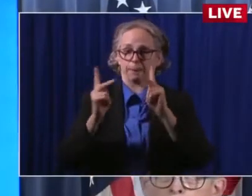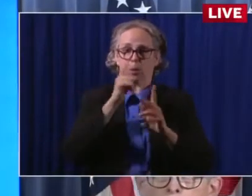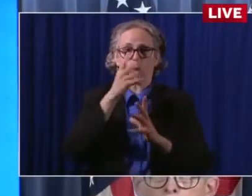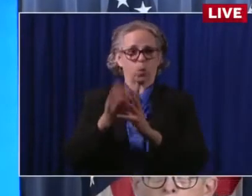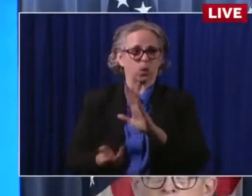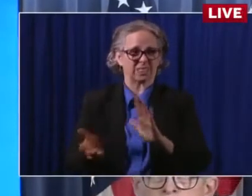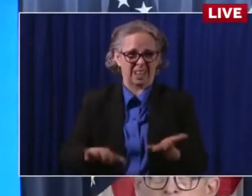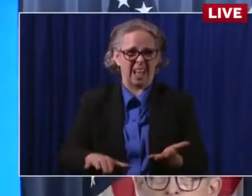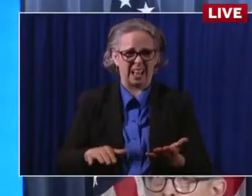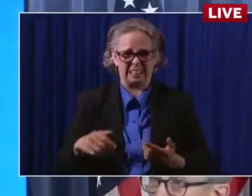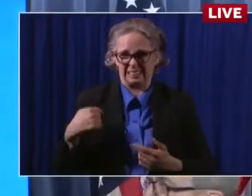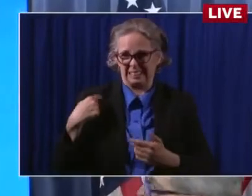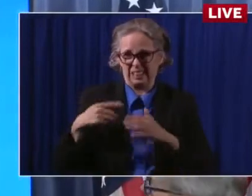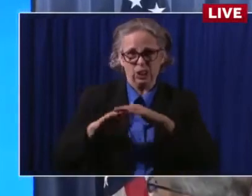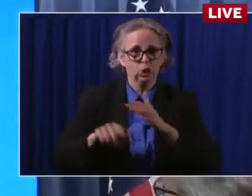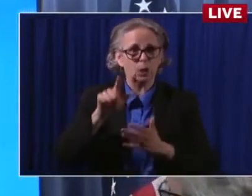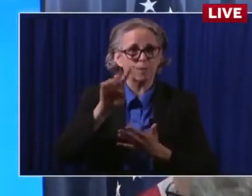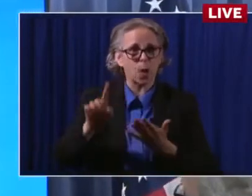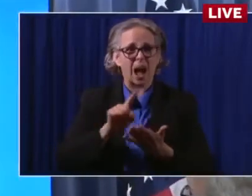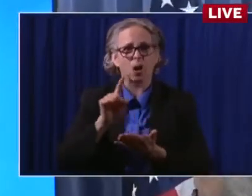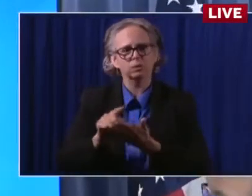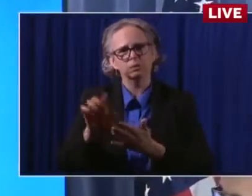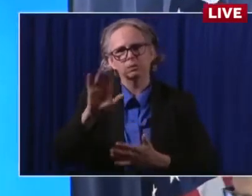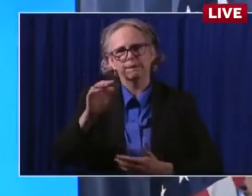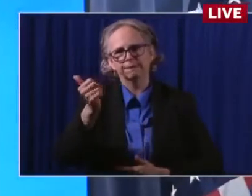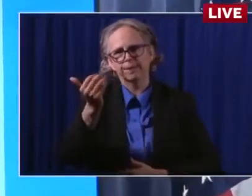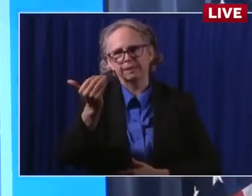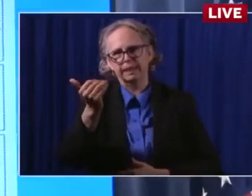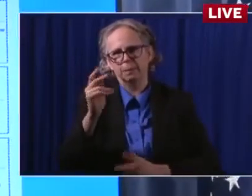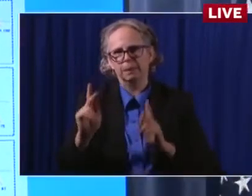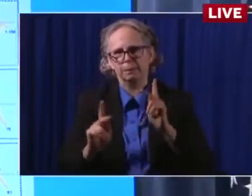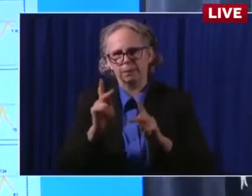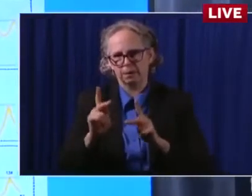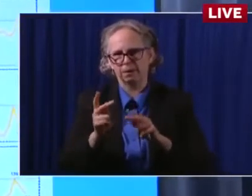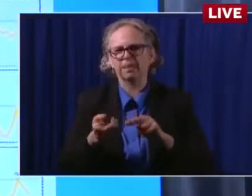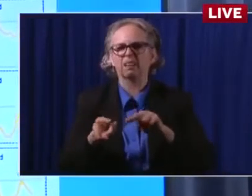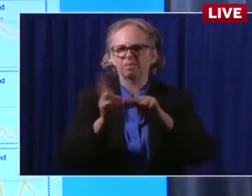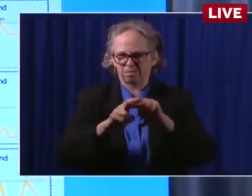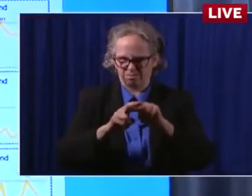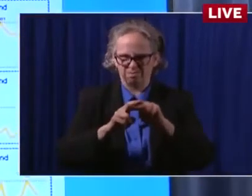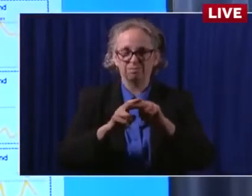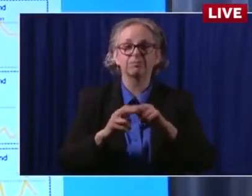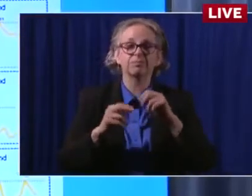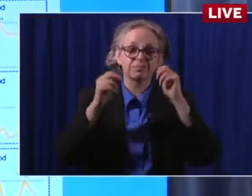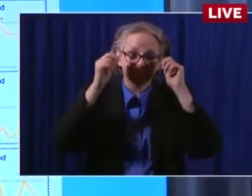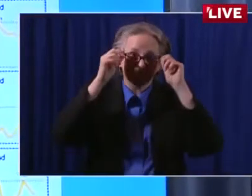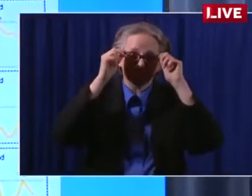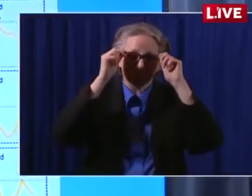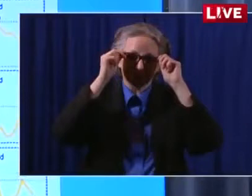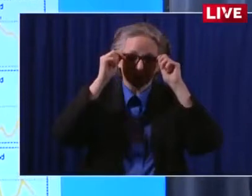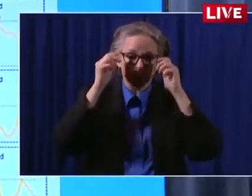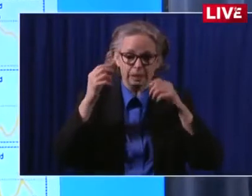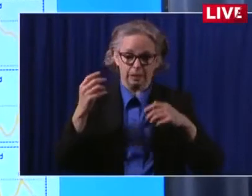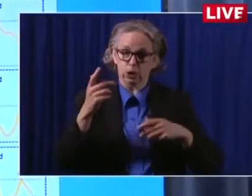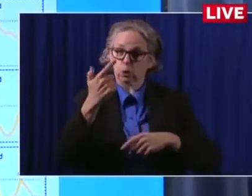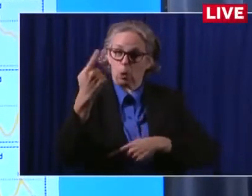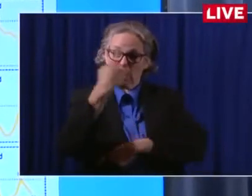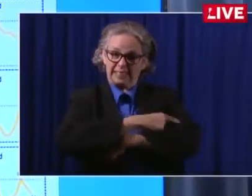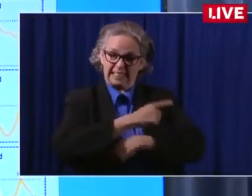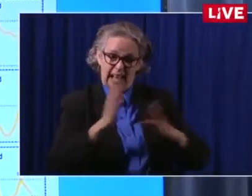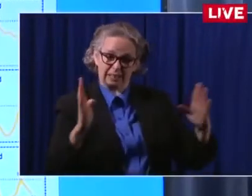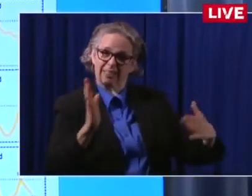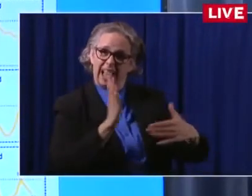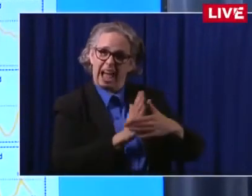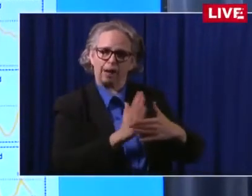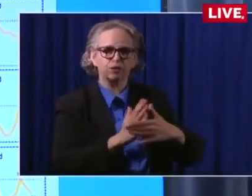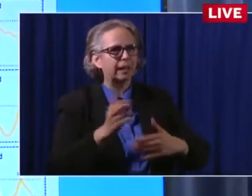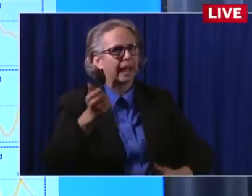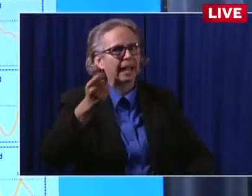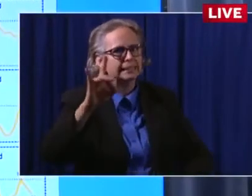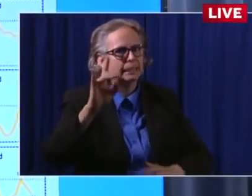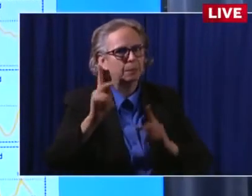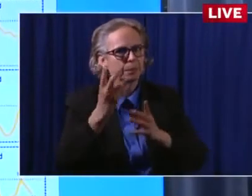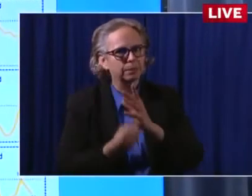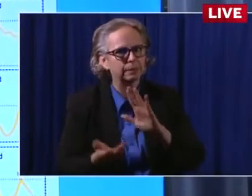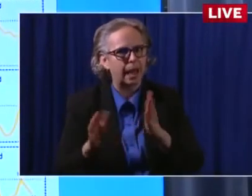LOOKING AT THE REST OF THE DATA, YOU WILL SEE HERE THE DEATHS OVER THE LAST 24 HOURS OR 15 OF OUR FELLOW CITIZENS.